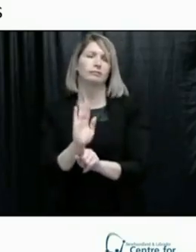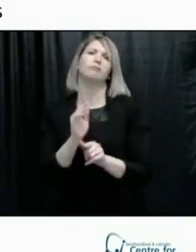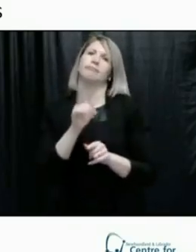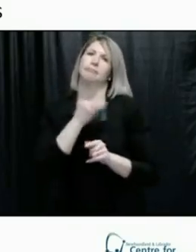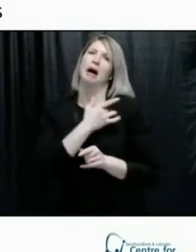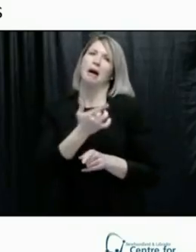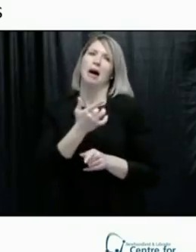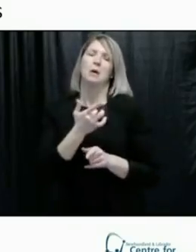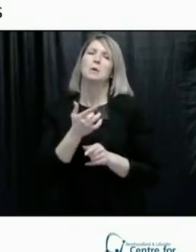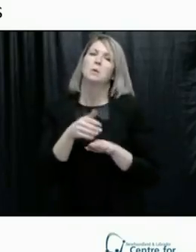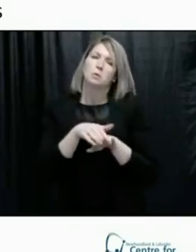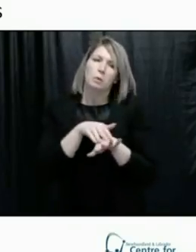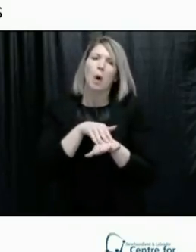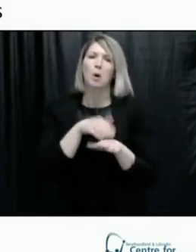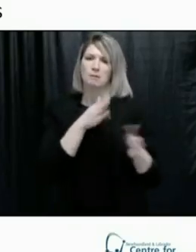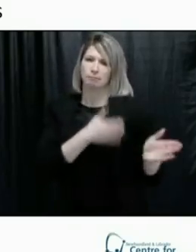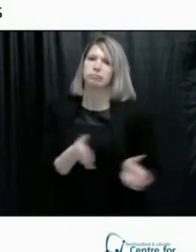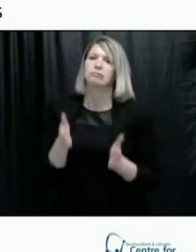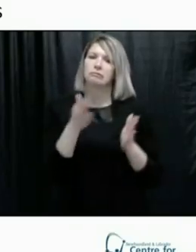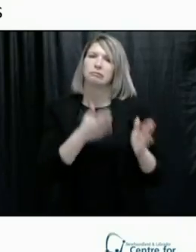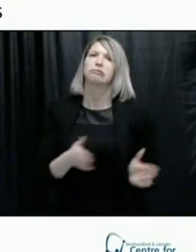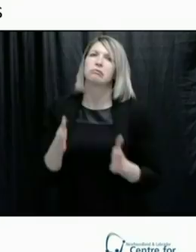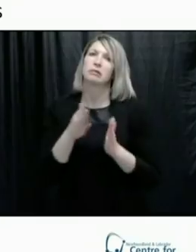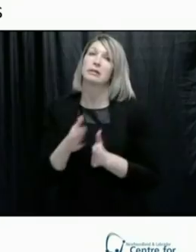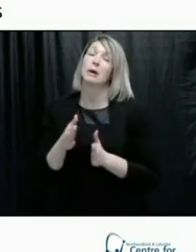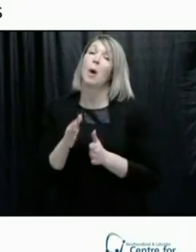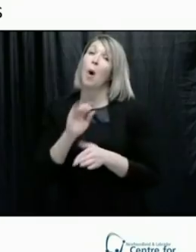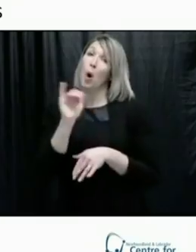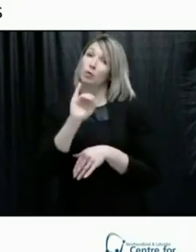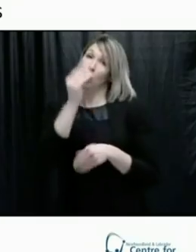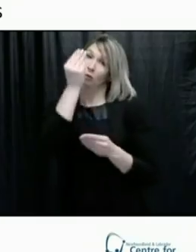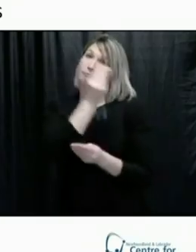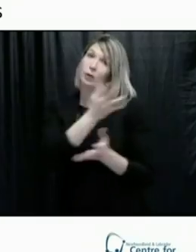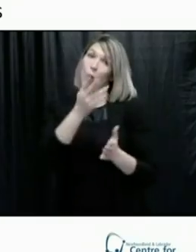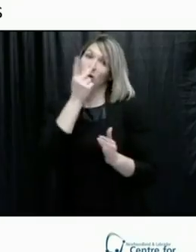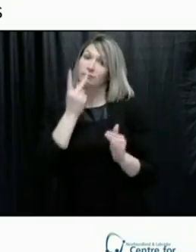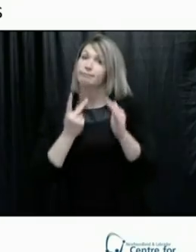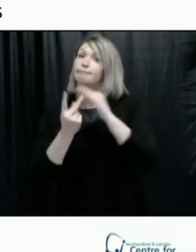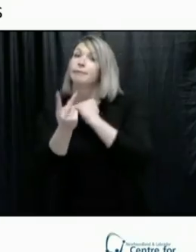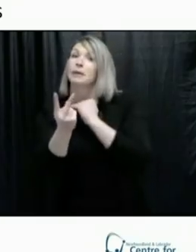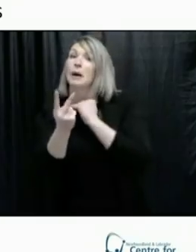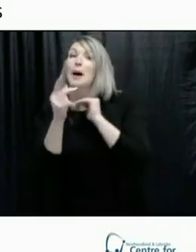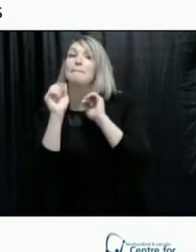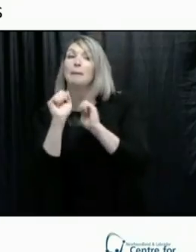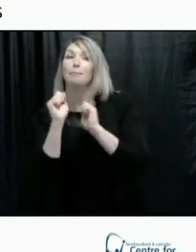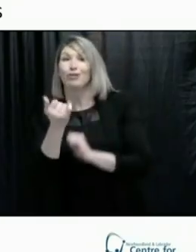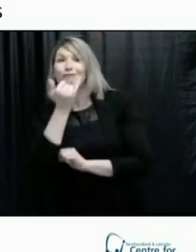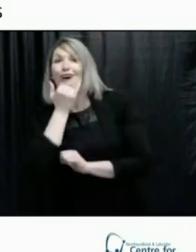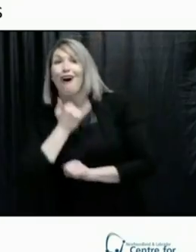TAKES TIME AS WELL. THE ISSUE WITH MODELING, HOWEVER, IS IT'S FREQUENTLY WRONG.